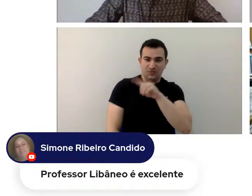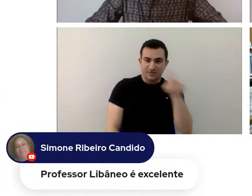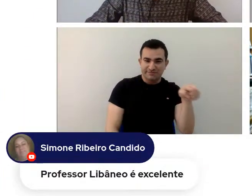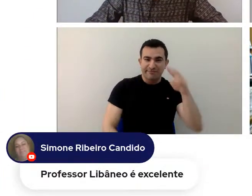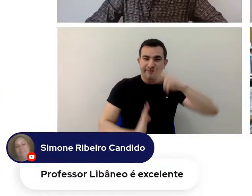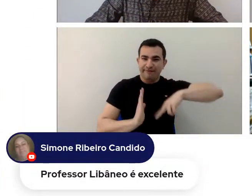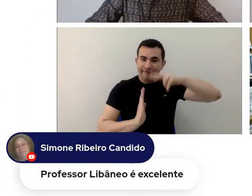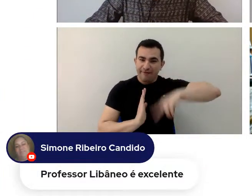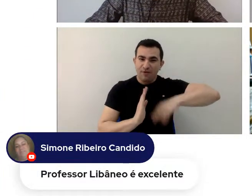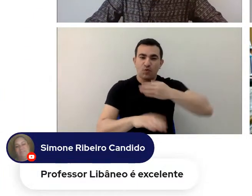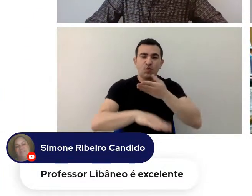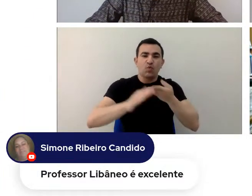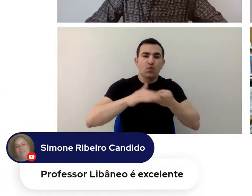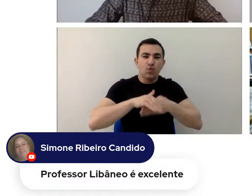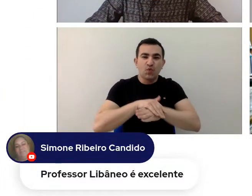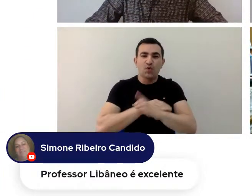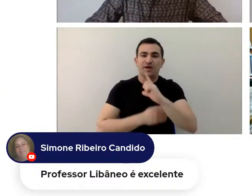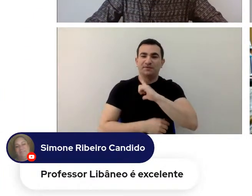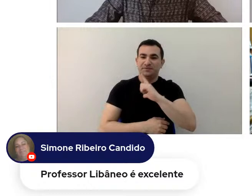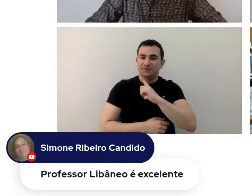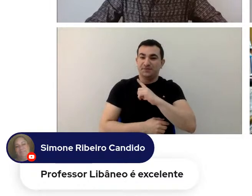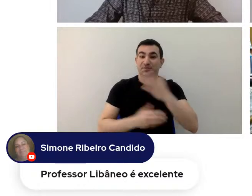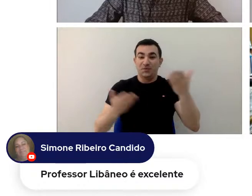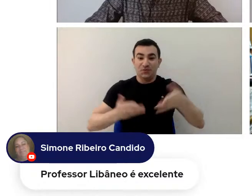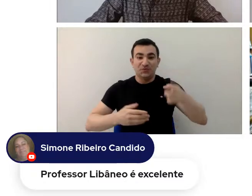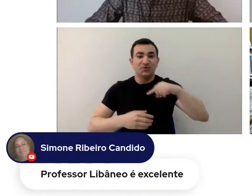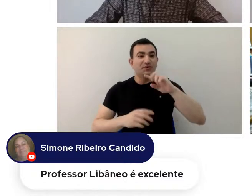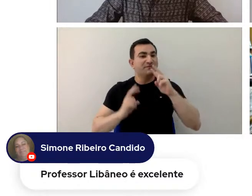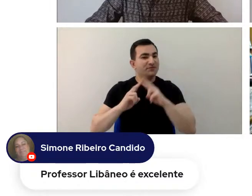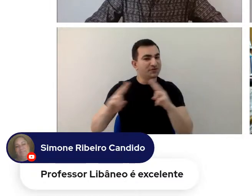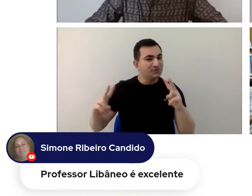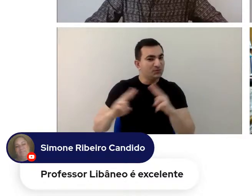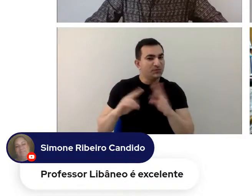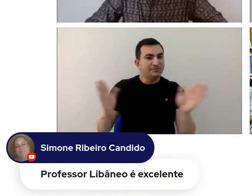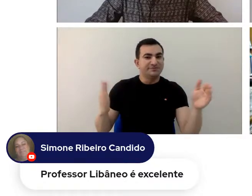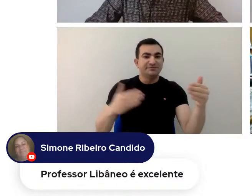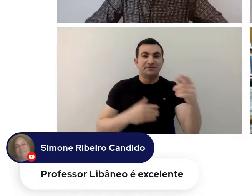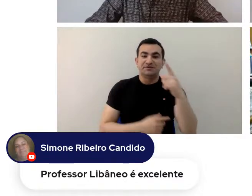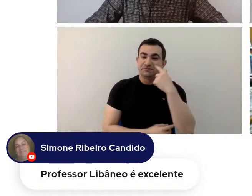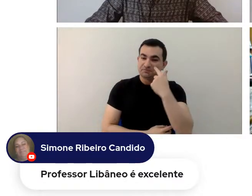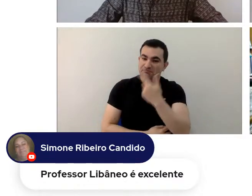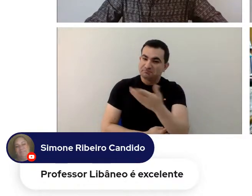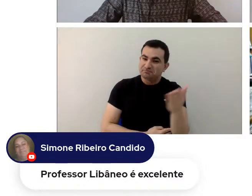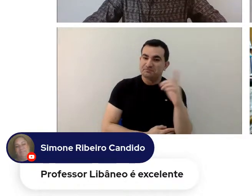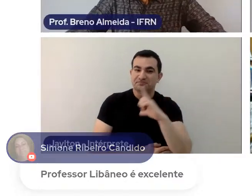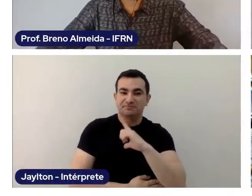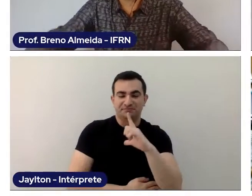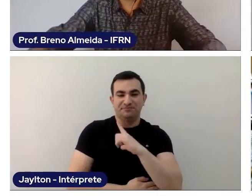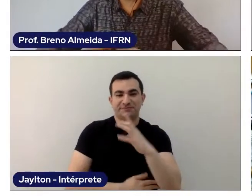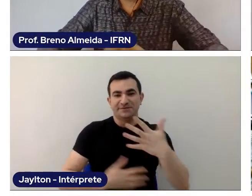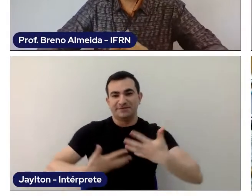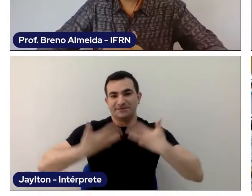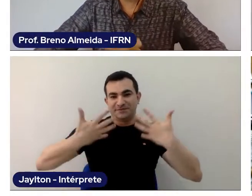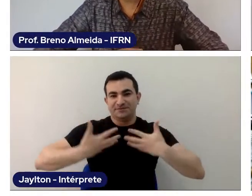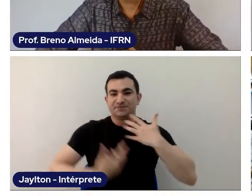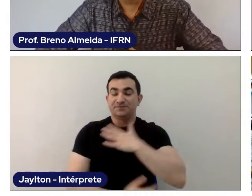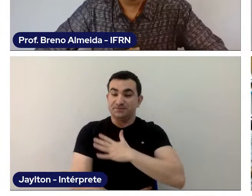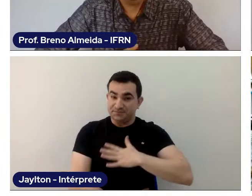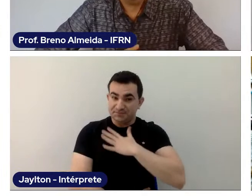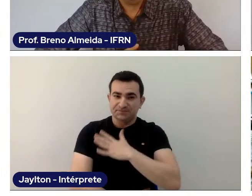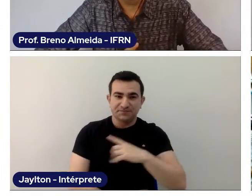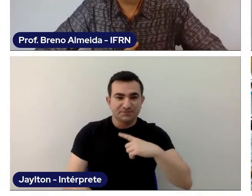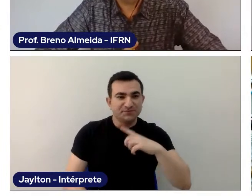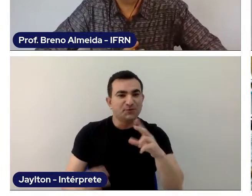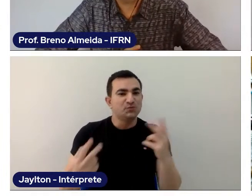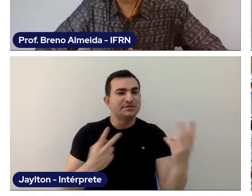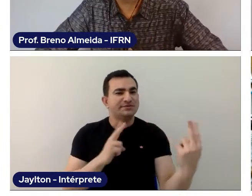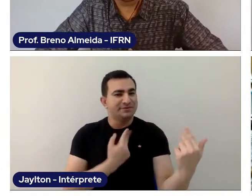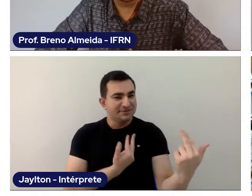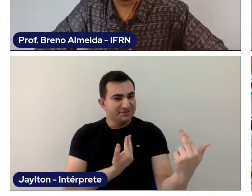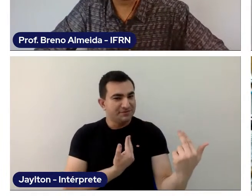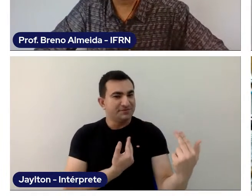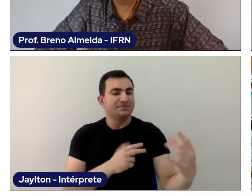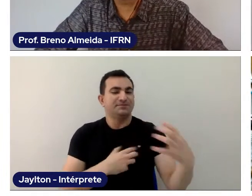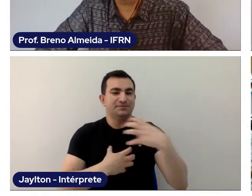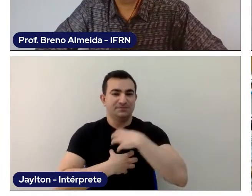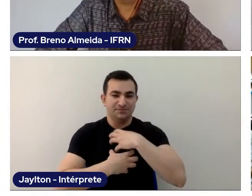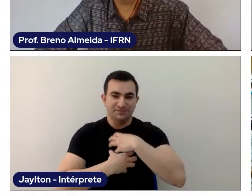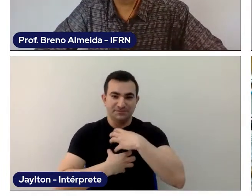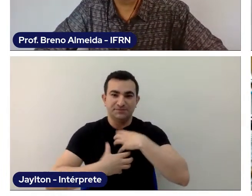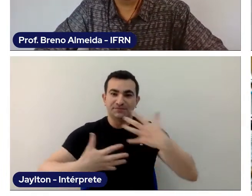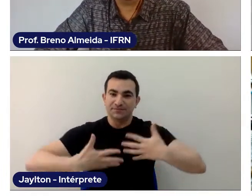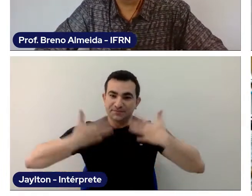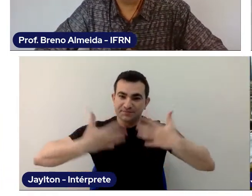will get to be with him in a virtual class" and we are very happy, professor. - That's really great, I am very happy as well. To be here with all of you today.